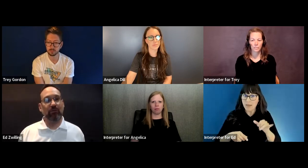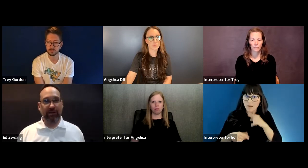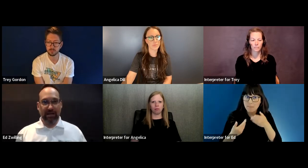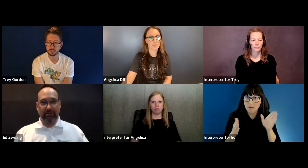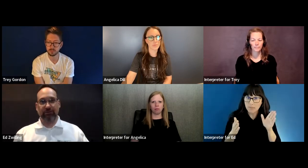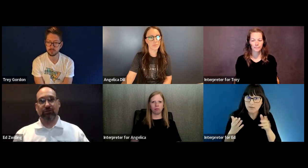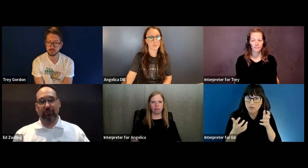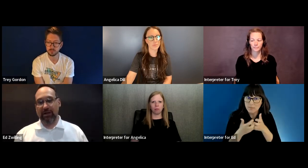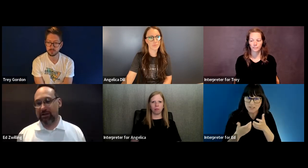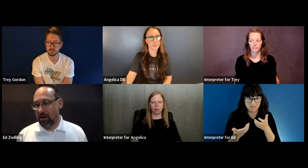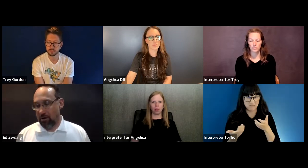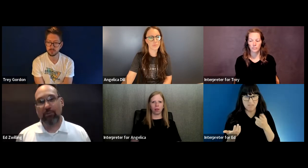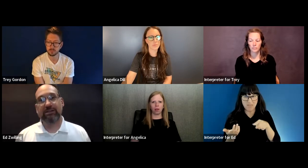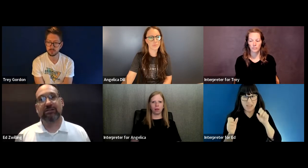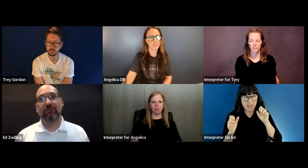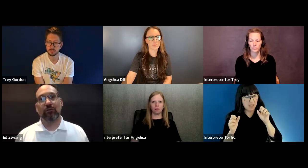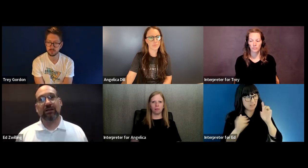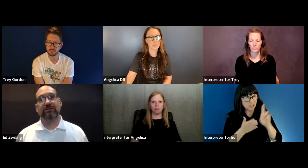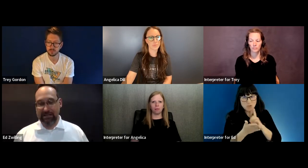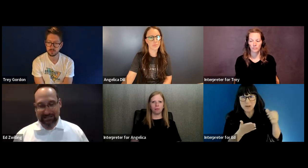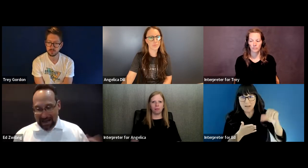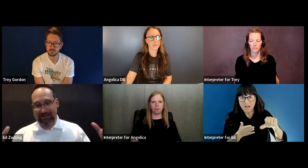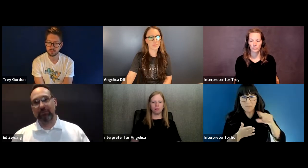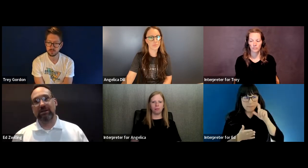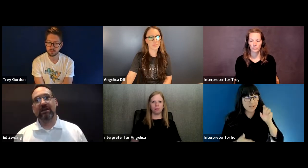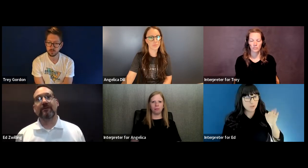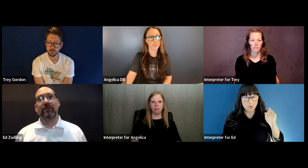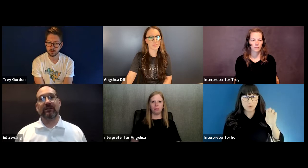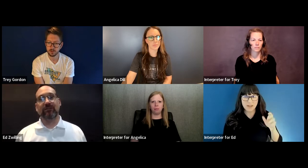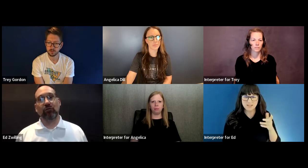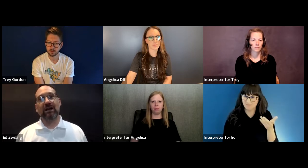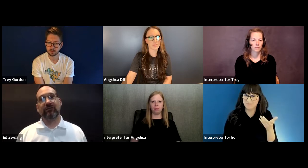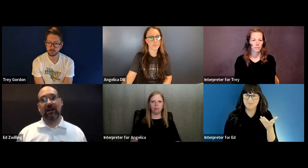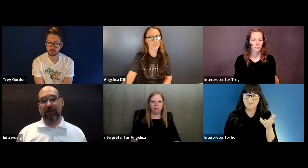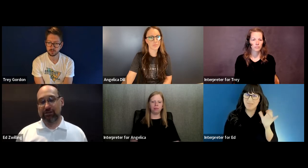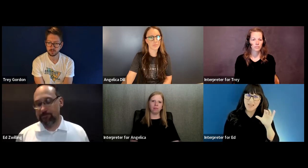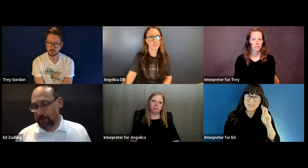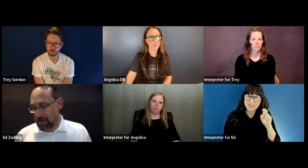would be allowed to discriminate on the basis of race that's got to be a civil rights violation